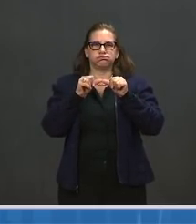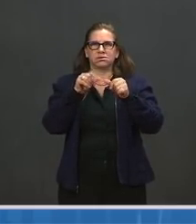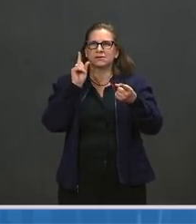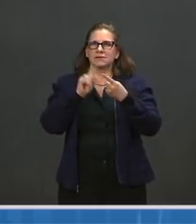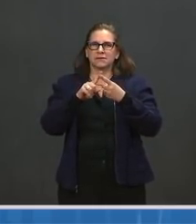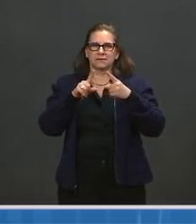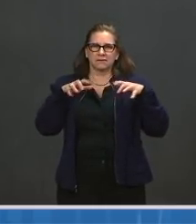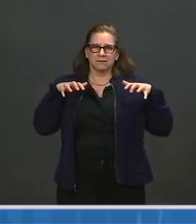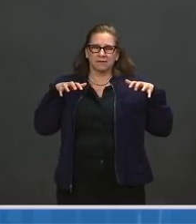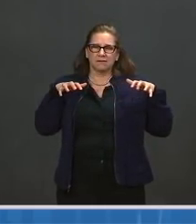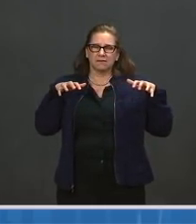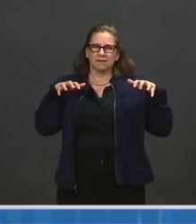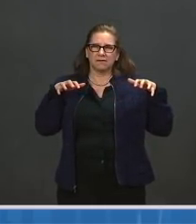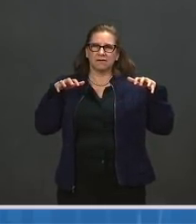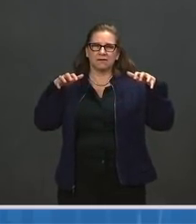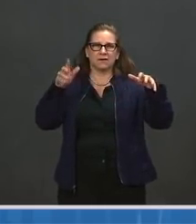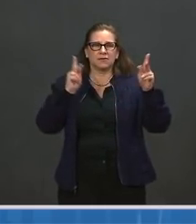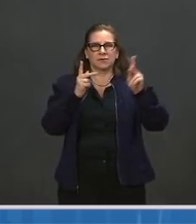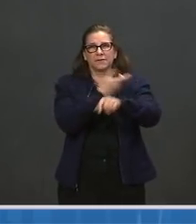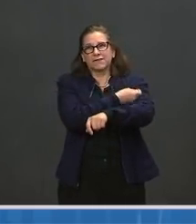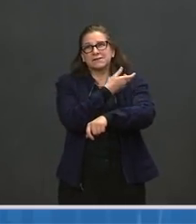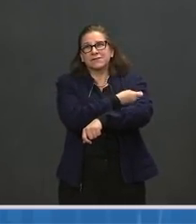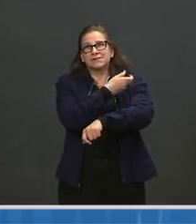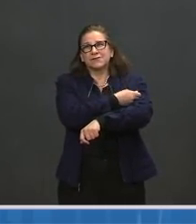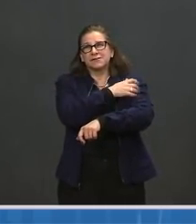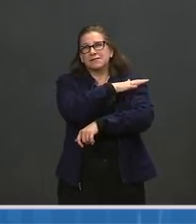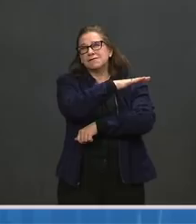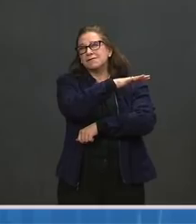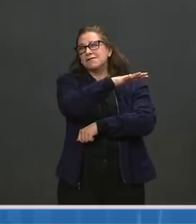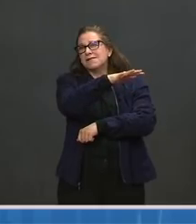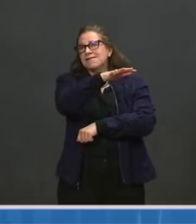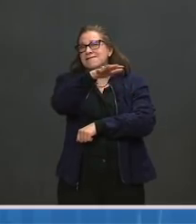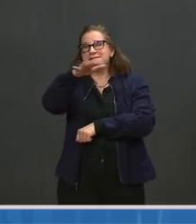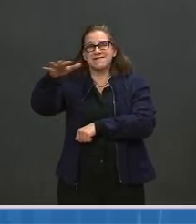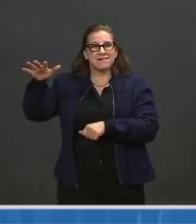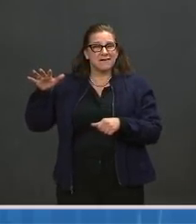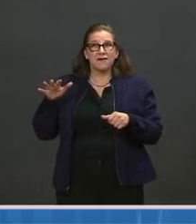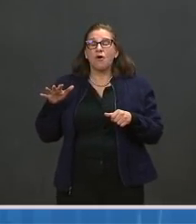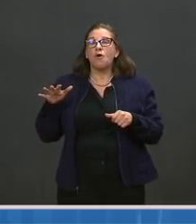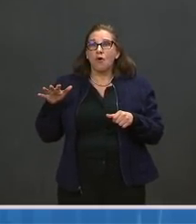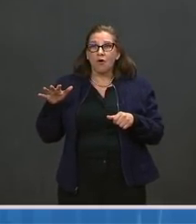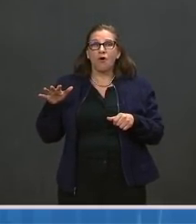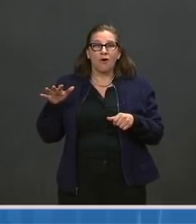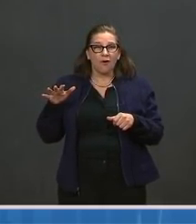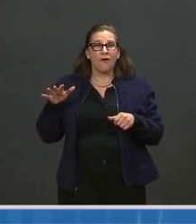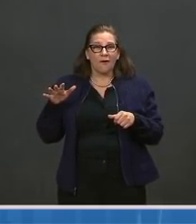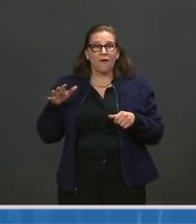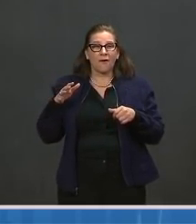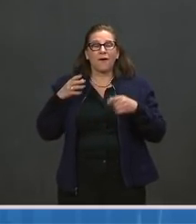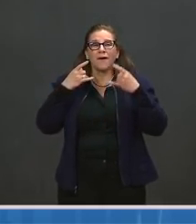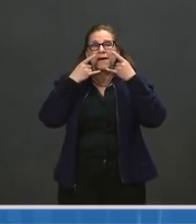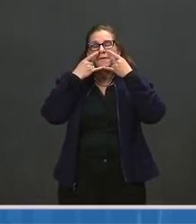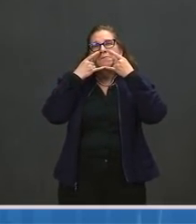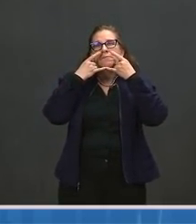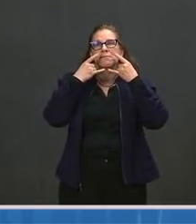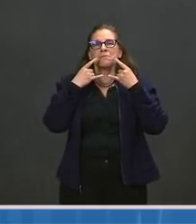On the Johnson & Johnson question: We are obviously working very closely with the company. We are going to see a nice increase in Johnson & Johnson this week.